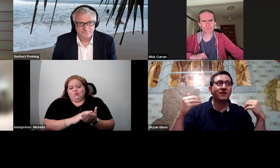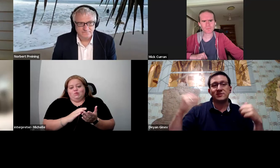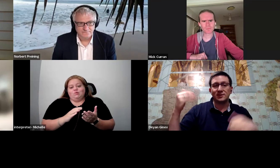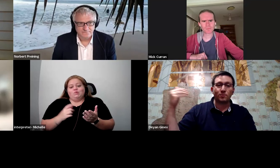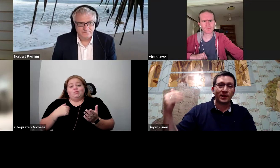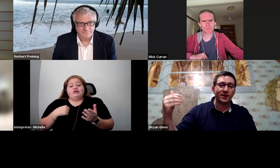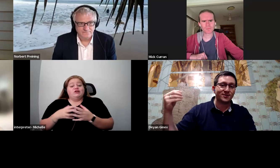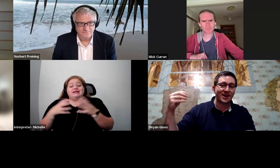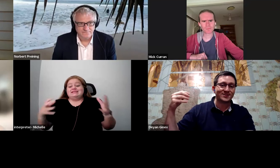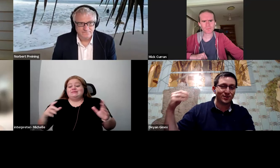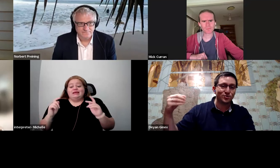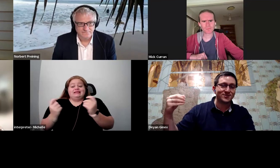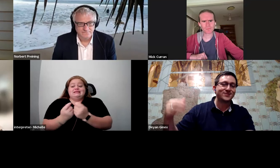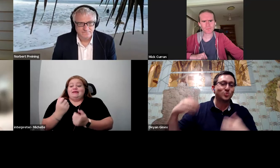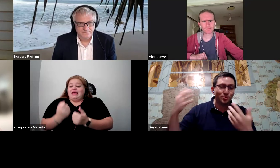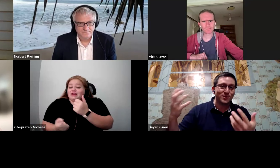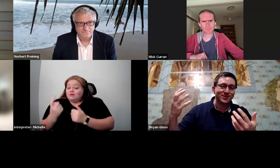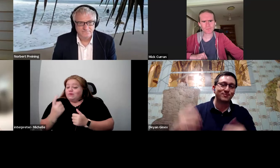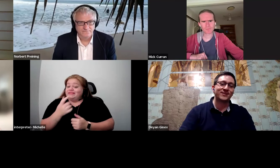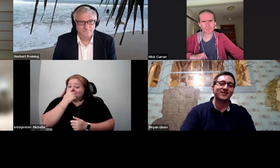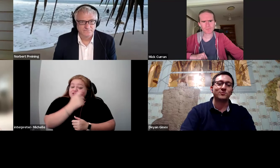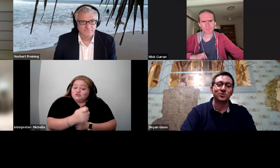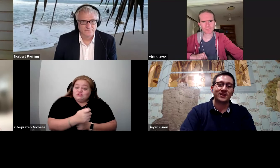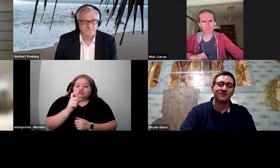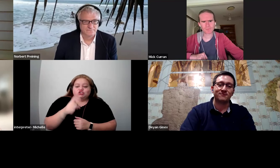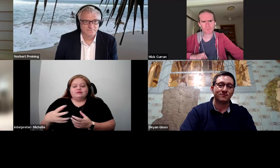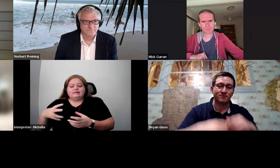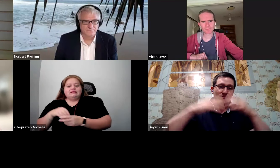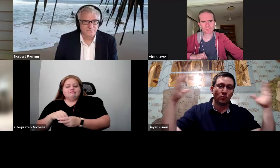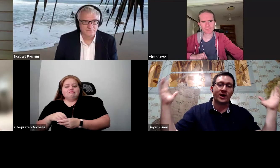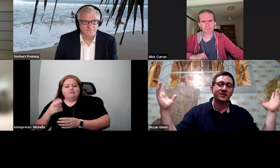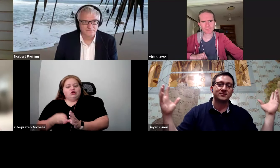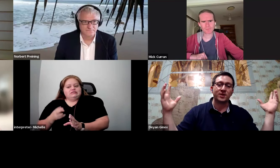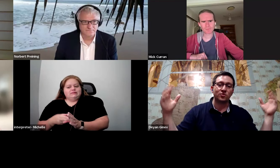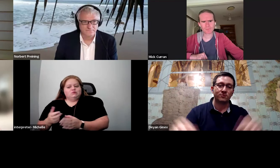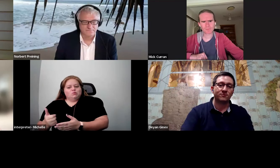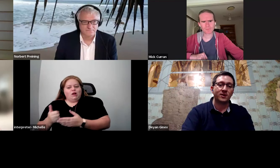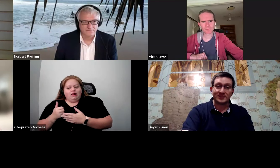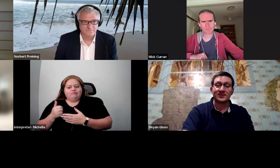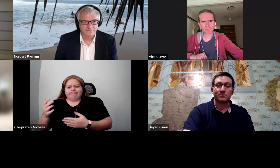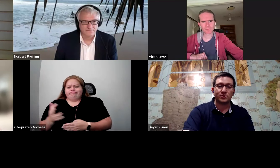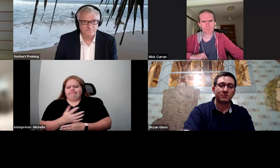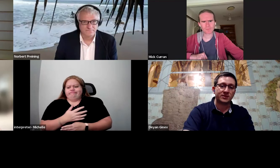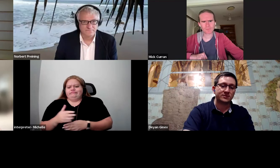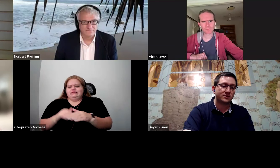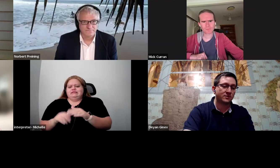Every single player that has an interest should participate. And we should get a wide spectrum of accessible templates